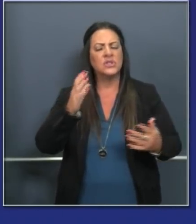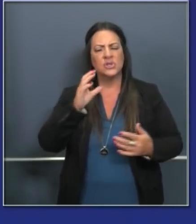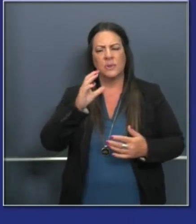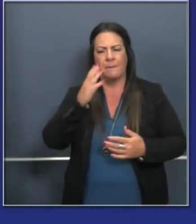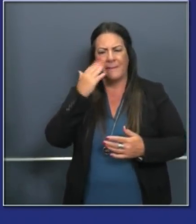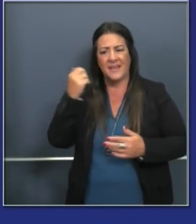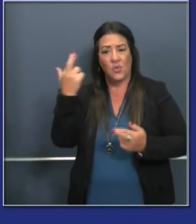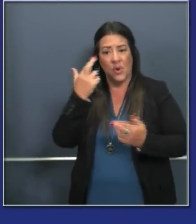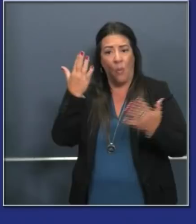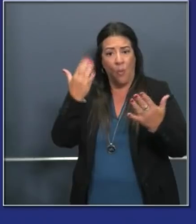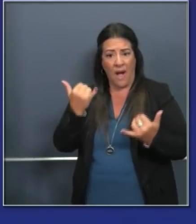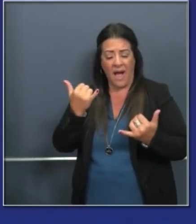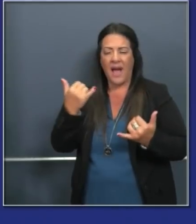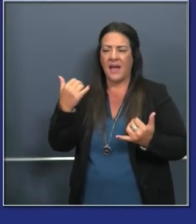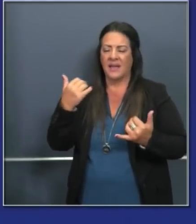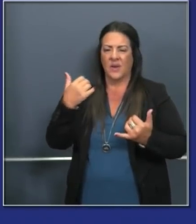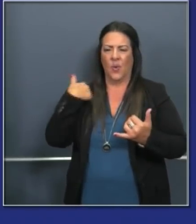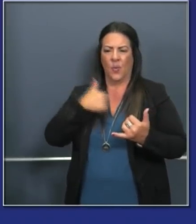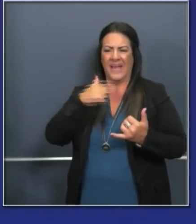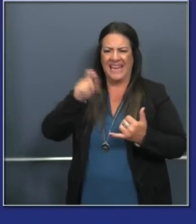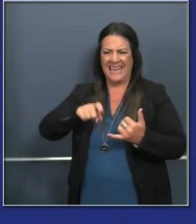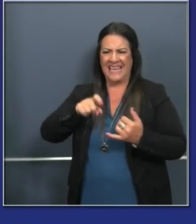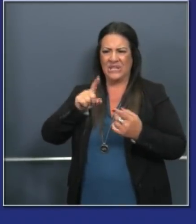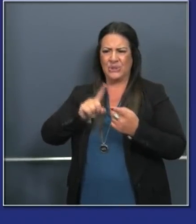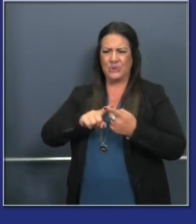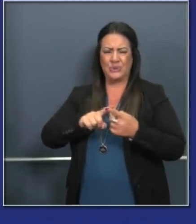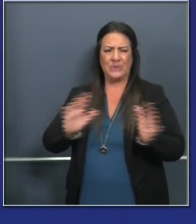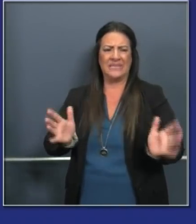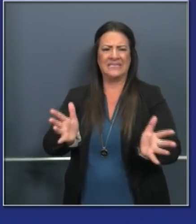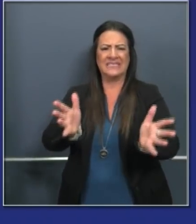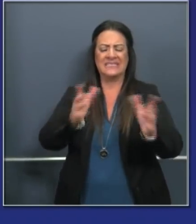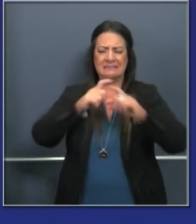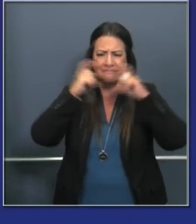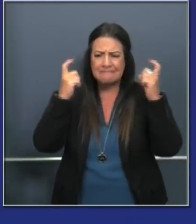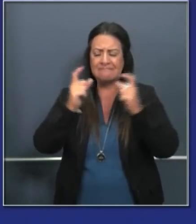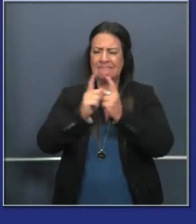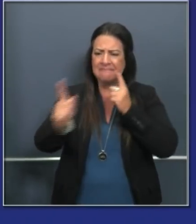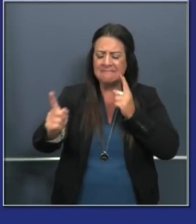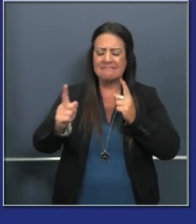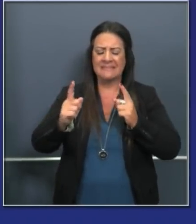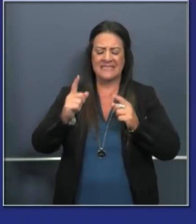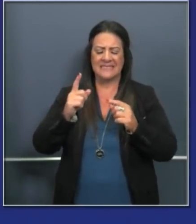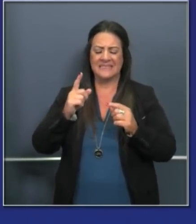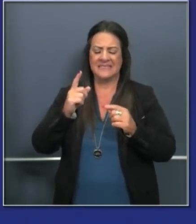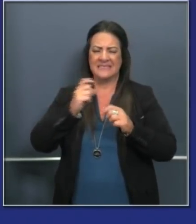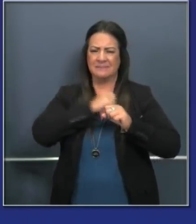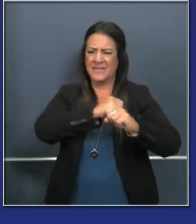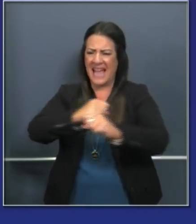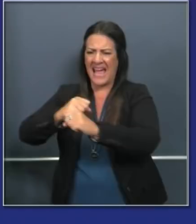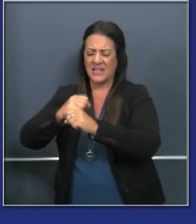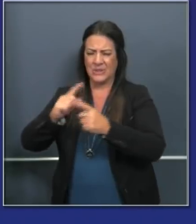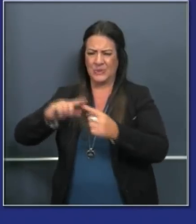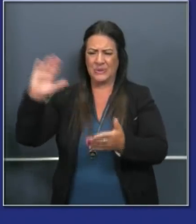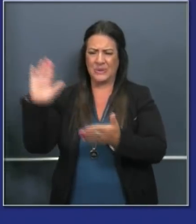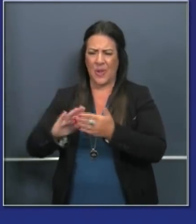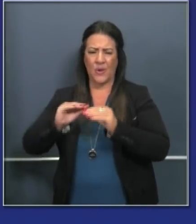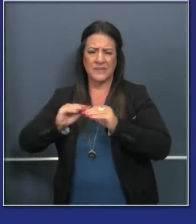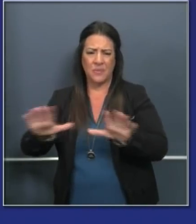BECAUSE OF THESE INNOVATIONS THE GROWTH OF THAT PER BUT MORE MODESTLY SO THAT WE HAD TIME TO DEVELOP MORE CAPACITY